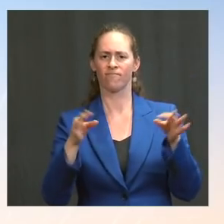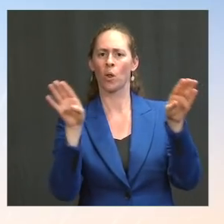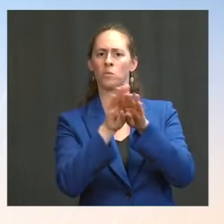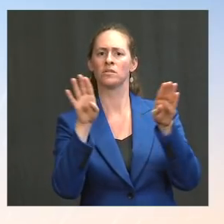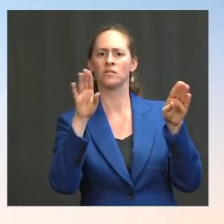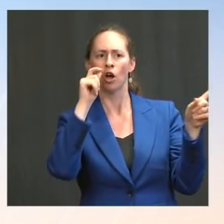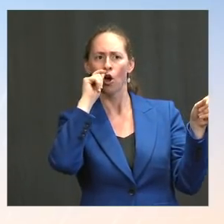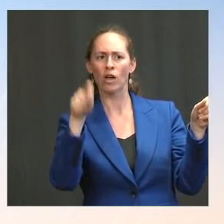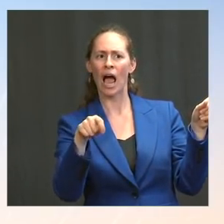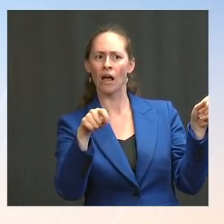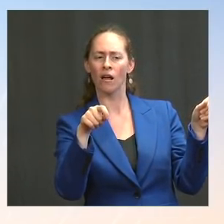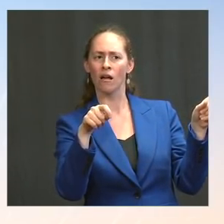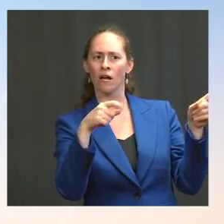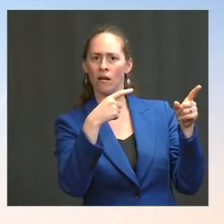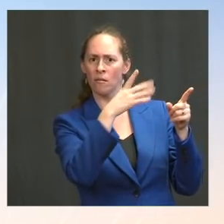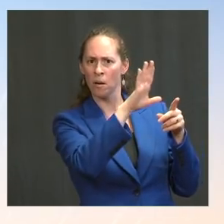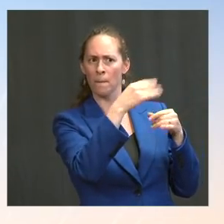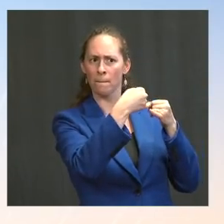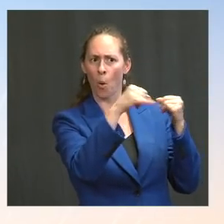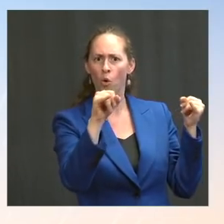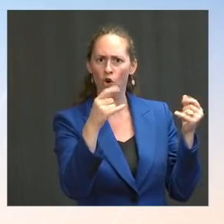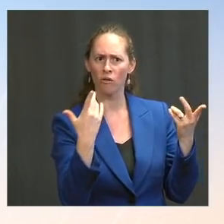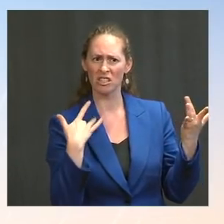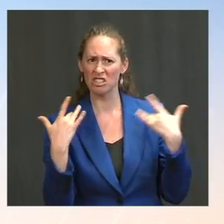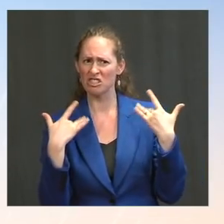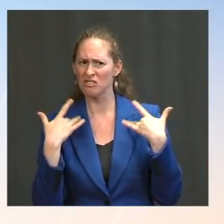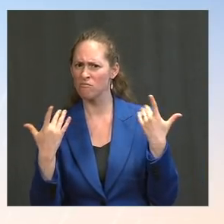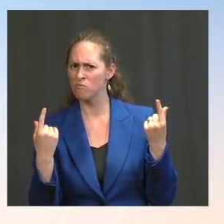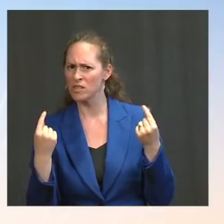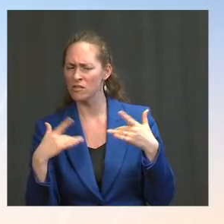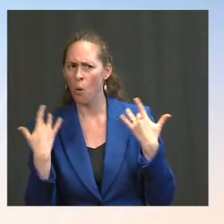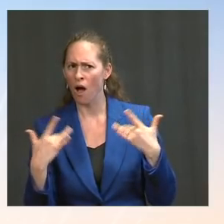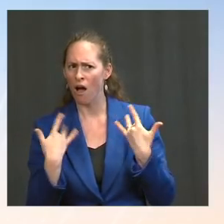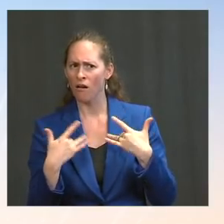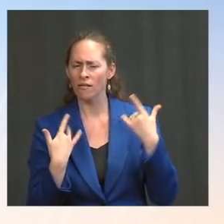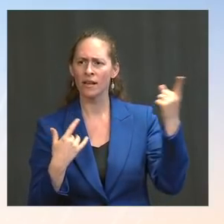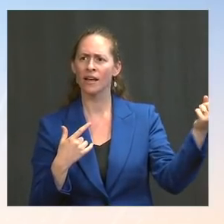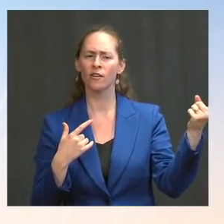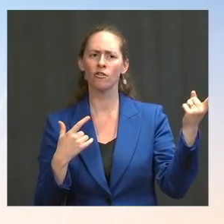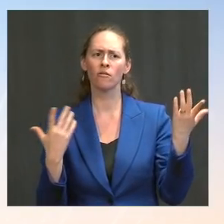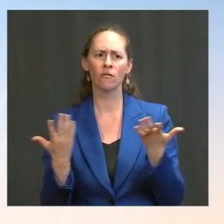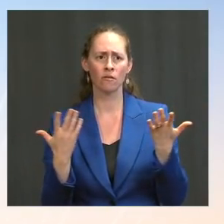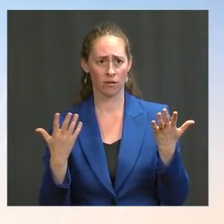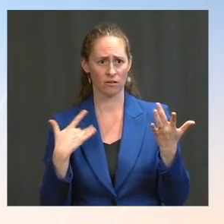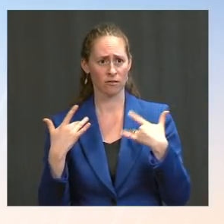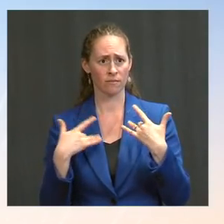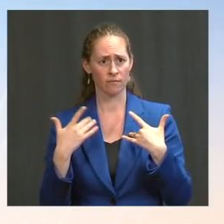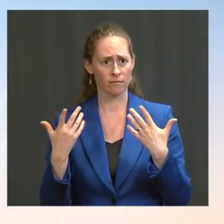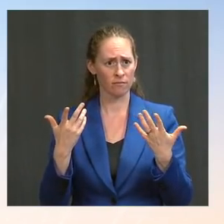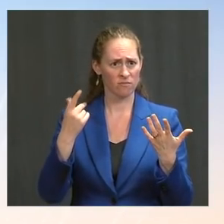Can you give us an update on what's happening there and what your reaction is to that? I mean, is it time to take more serious action?